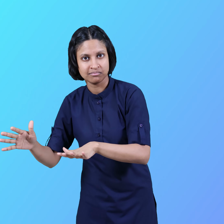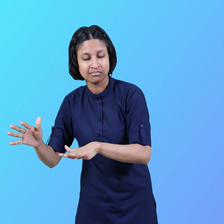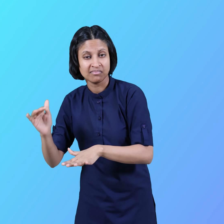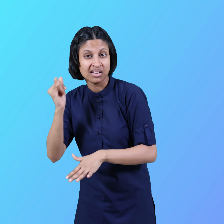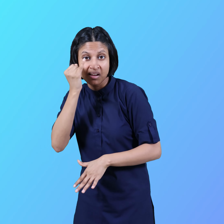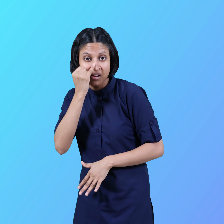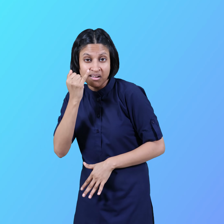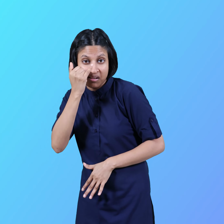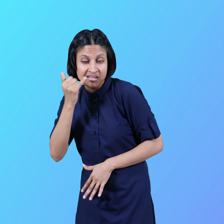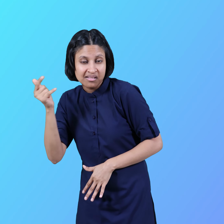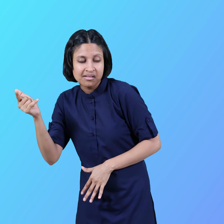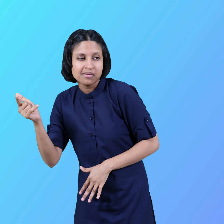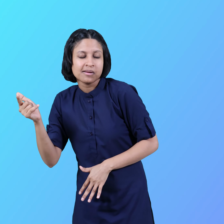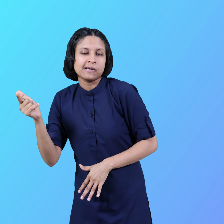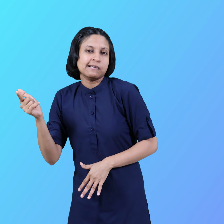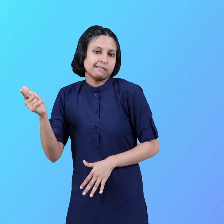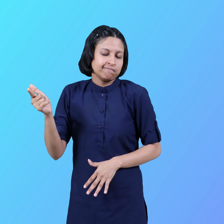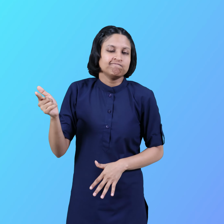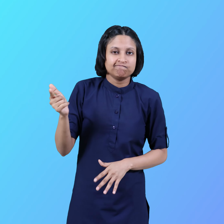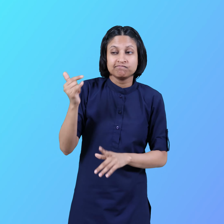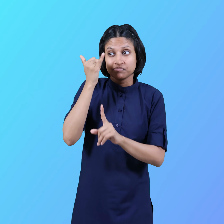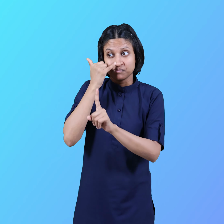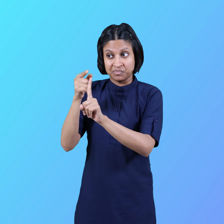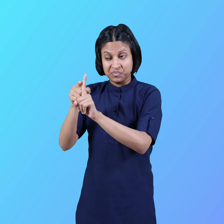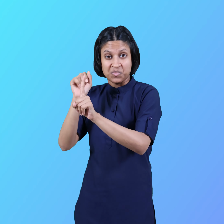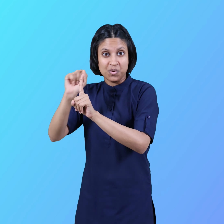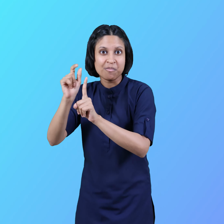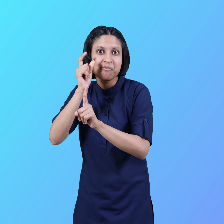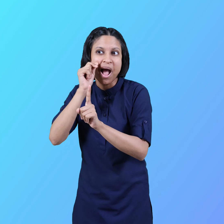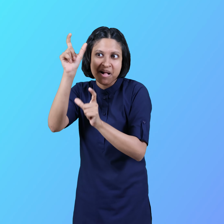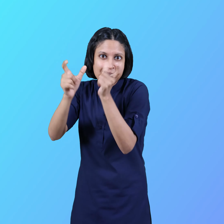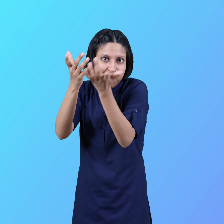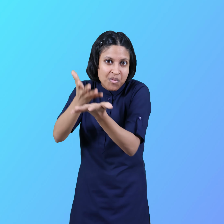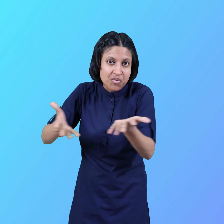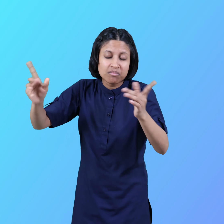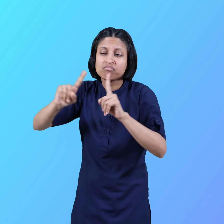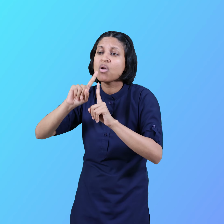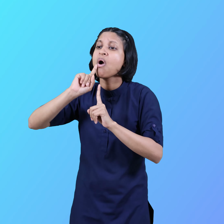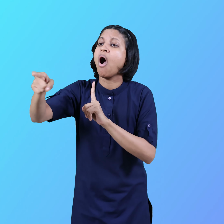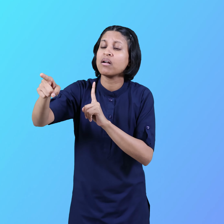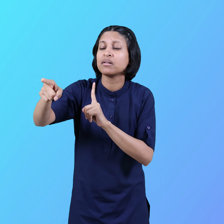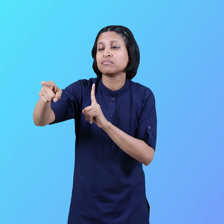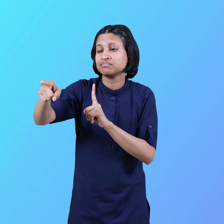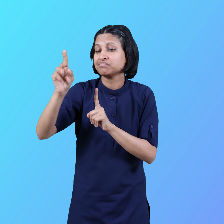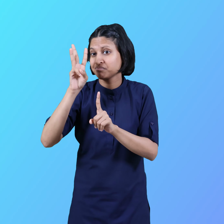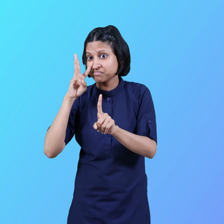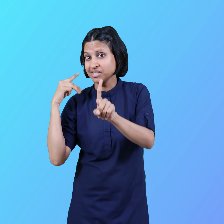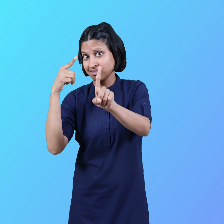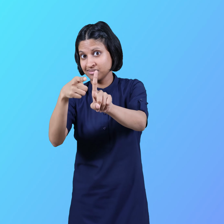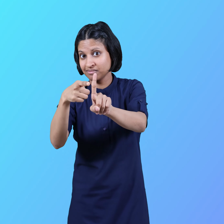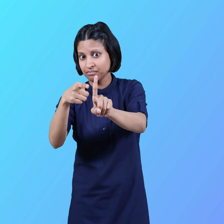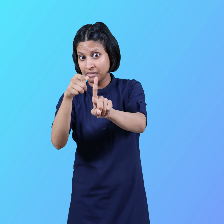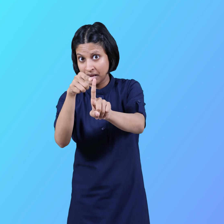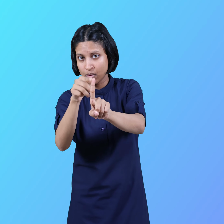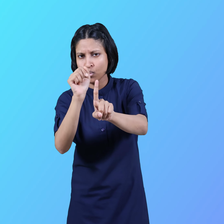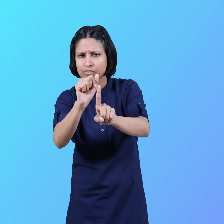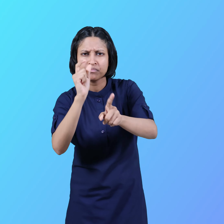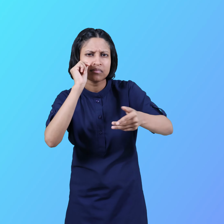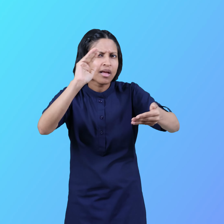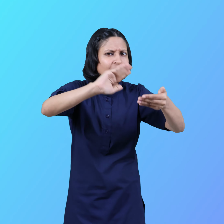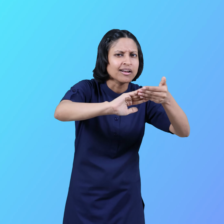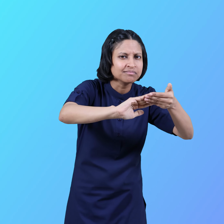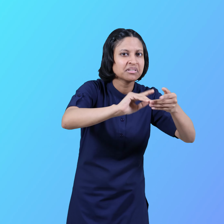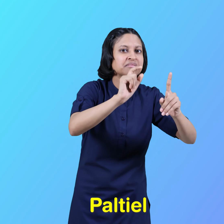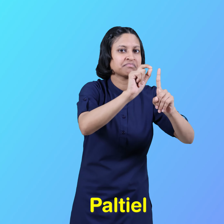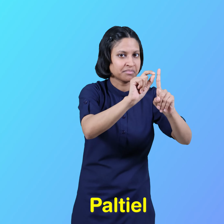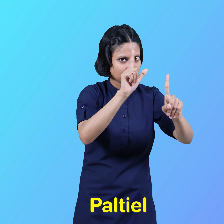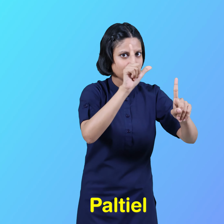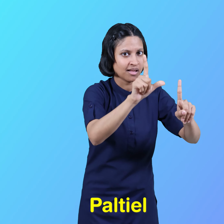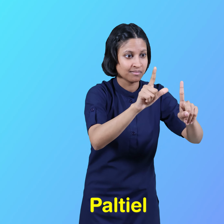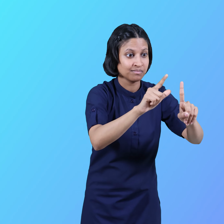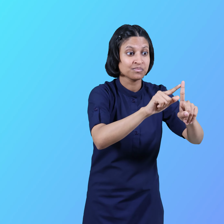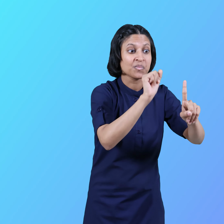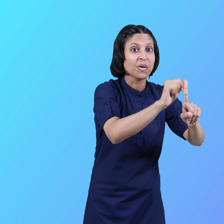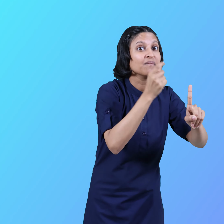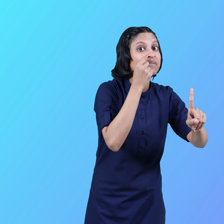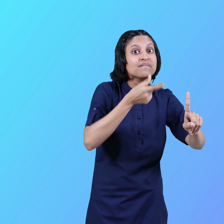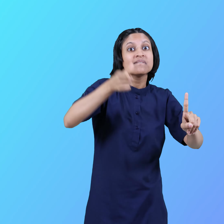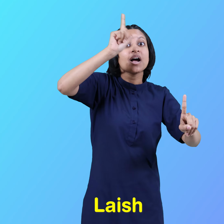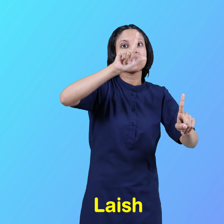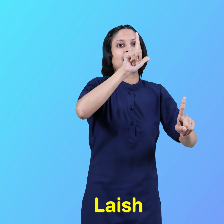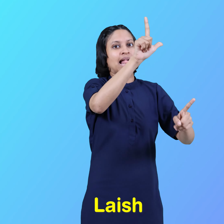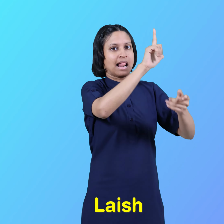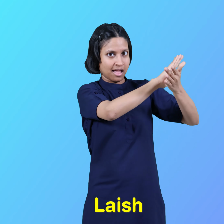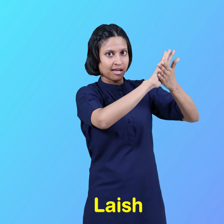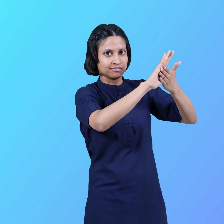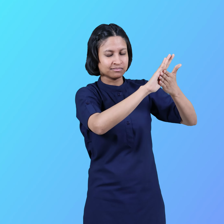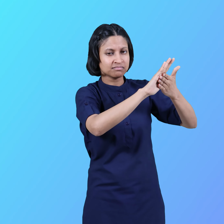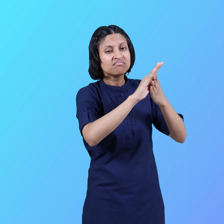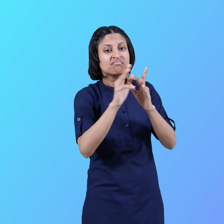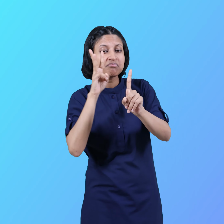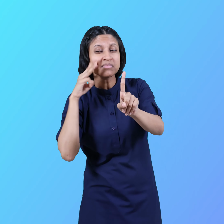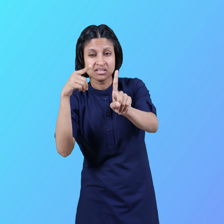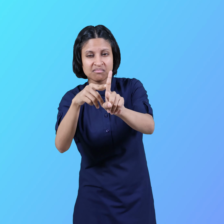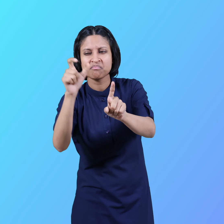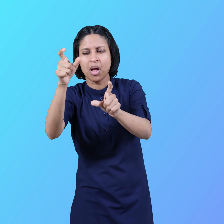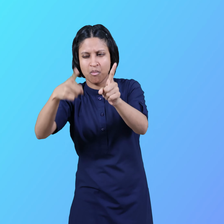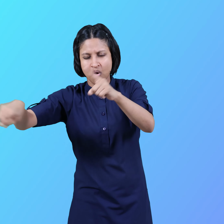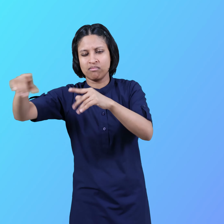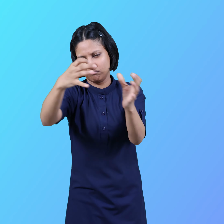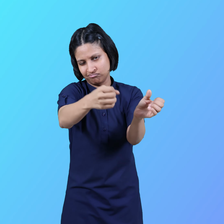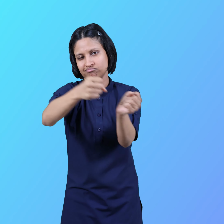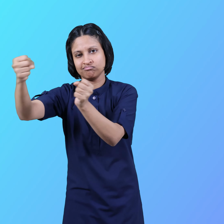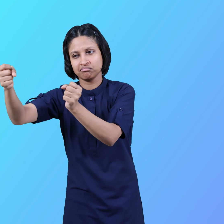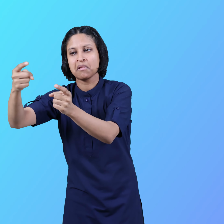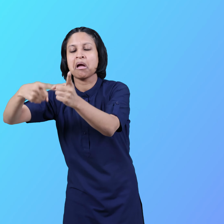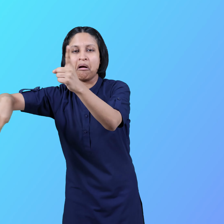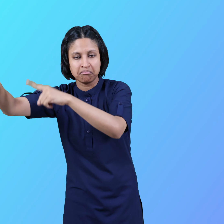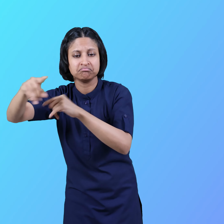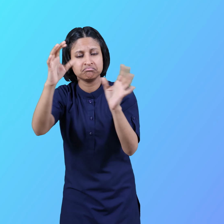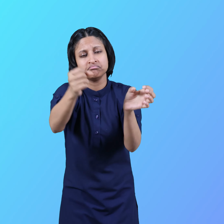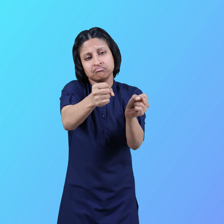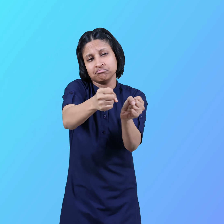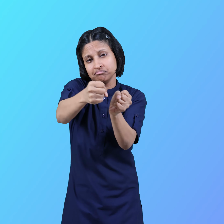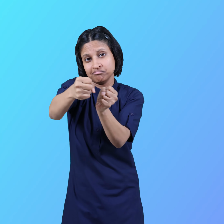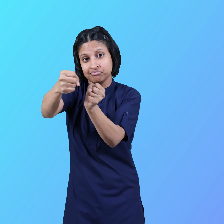Then Ishbosheth told the men to go and take Michal away from her husband Paltiel son of Laish.